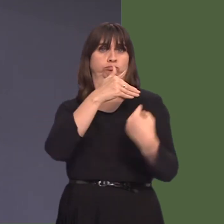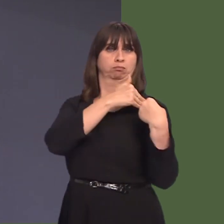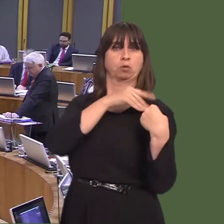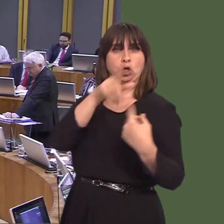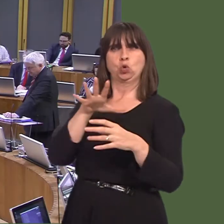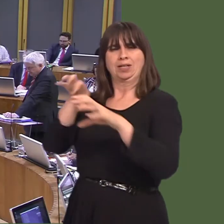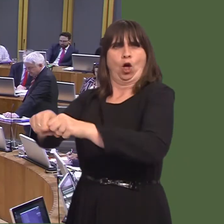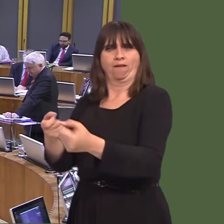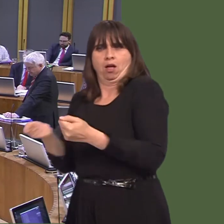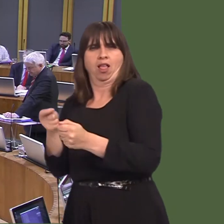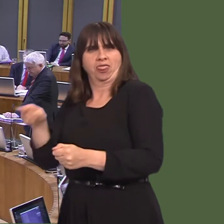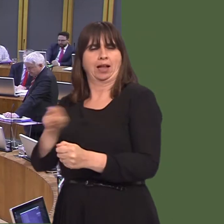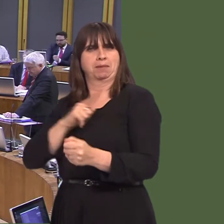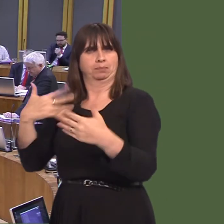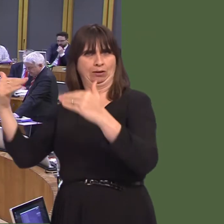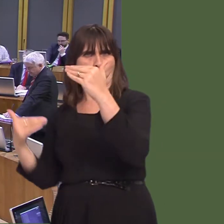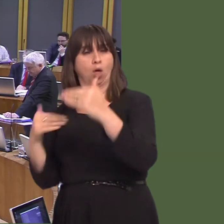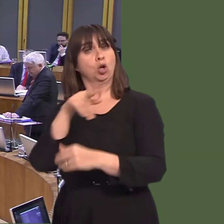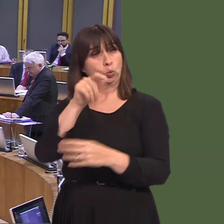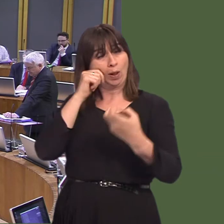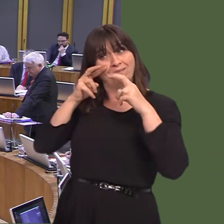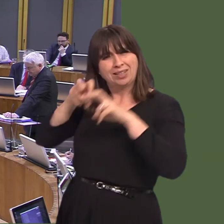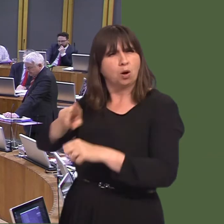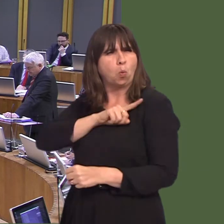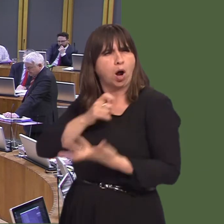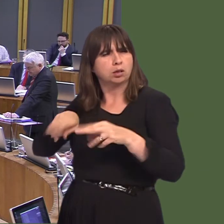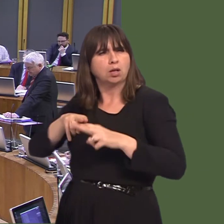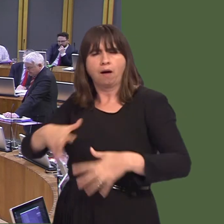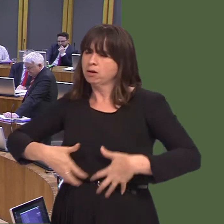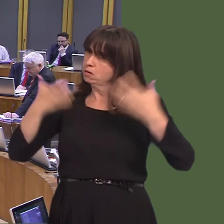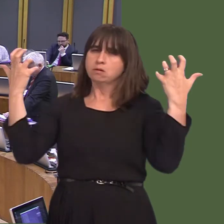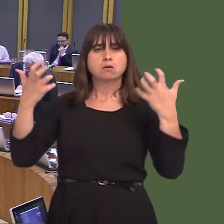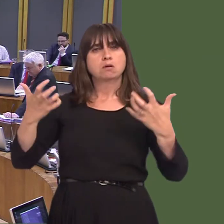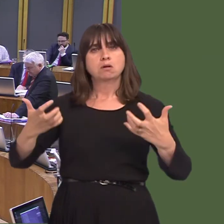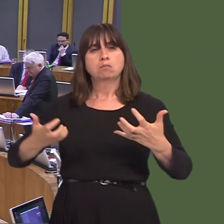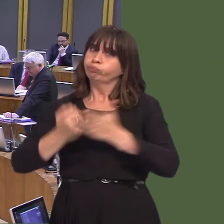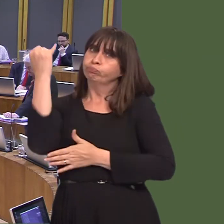you also undertake to investigate why the staff are so aggrieved at this process, because